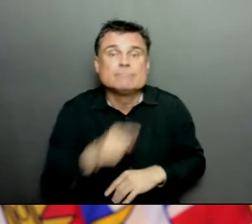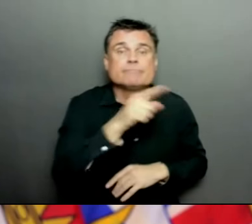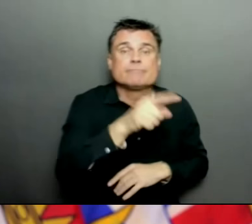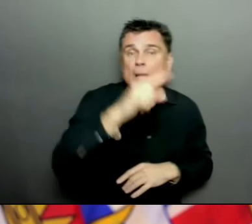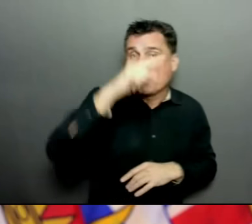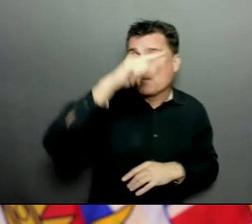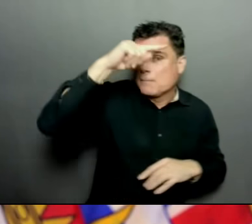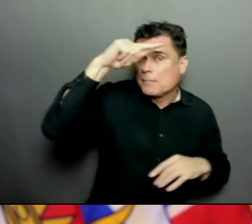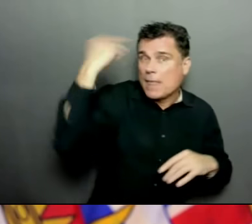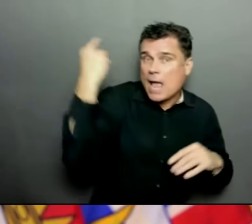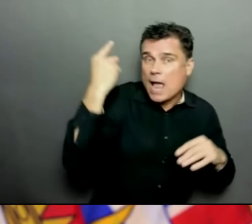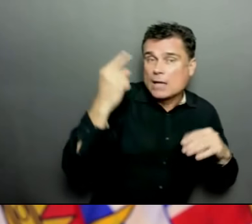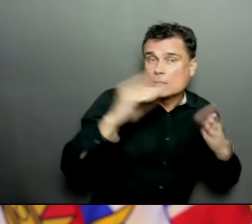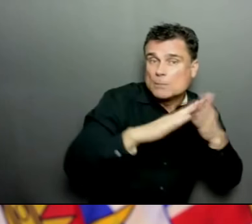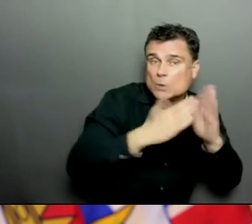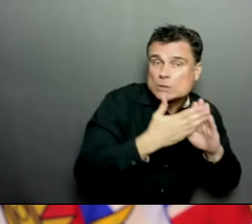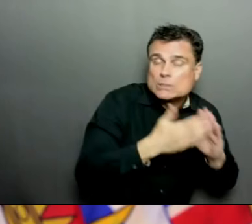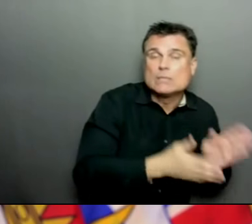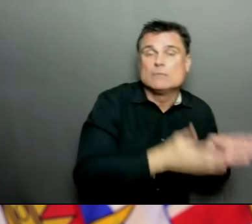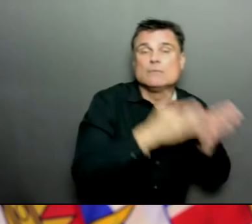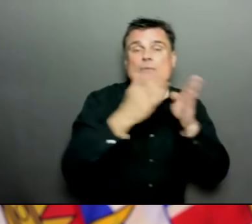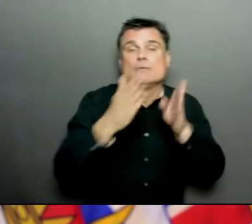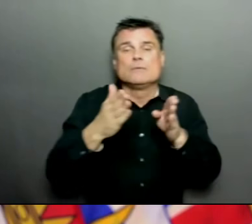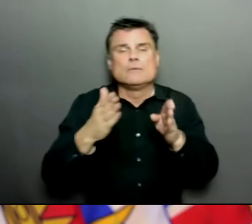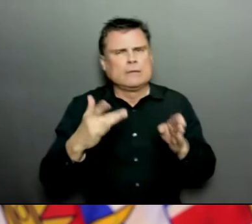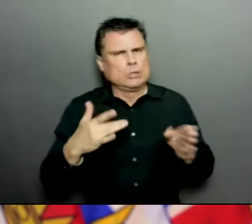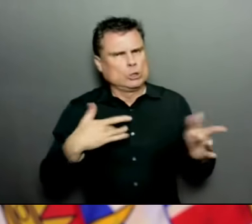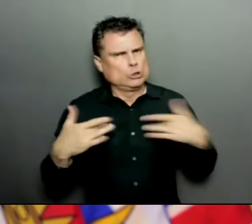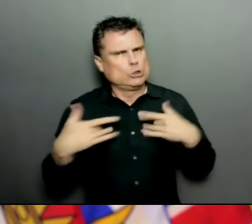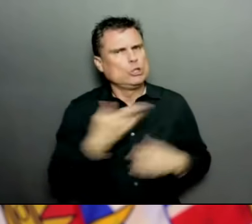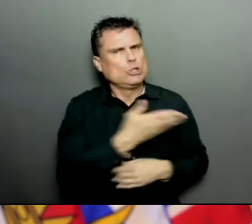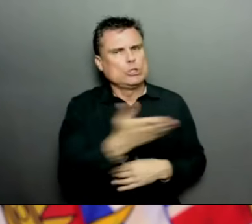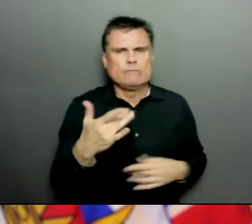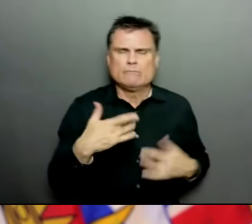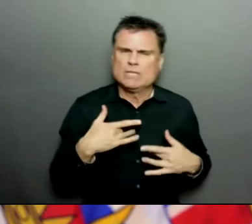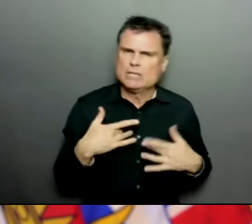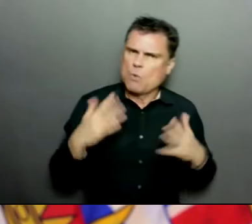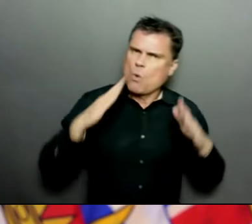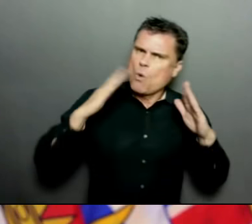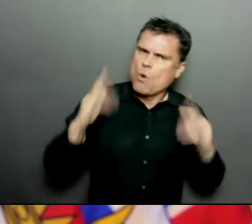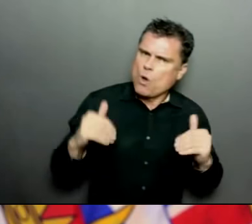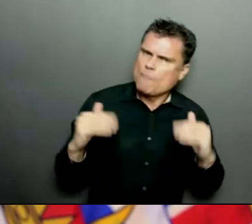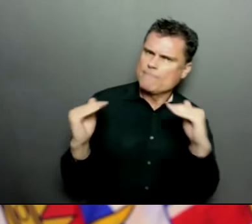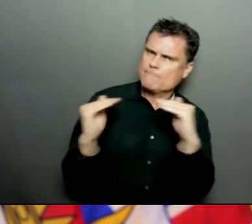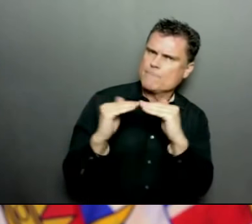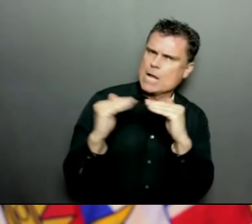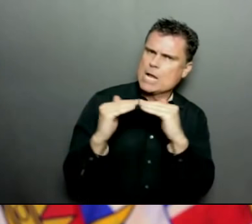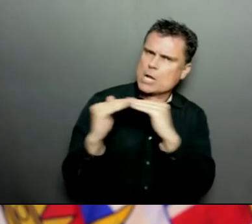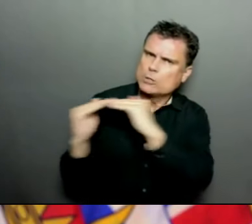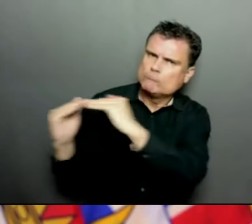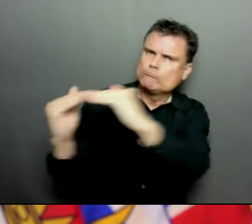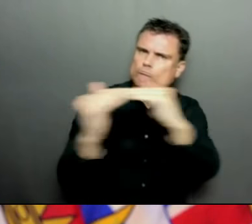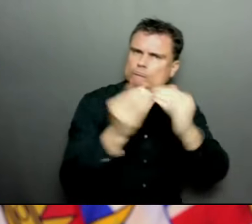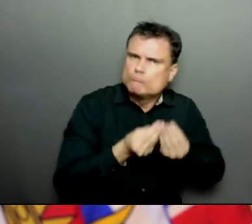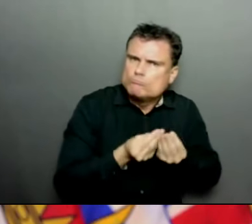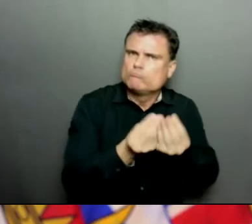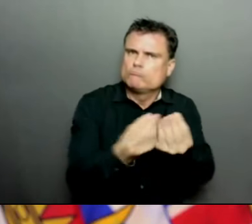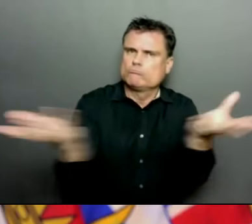Those are things we are concerned about. We know there are challenges with what we call vaccine hesitancy.